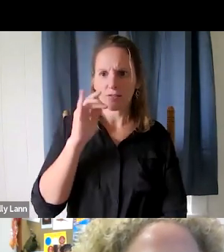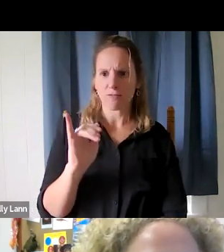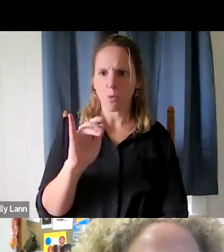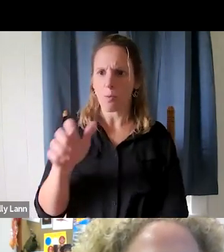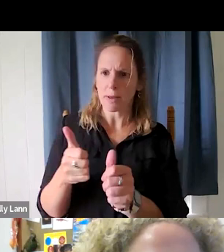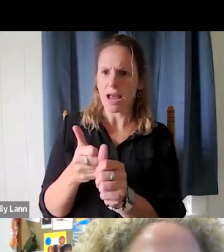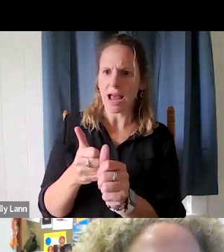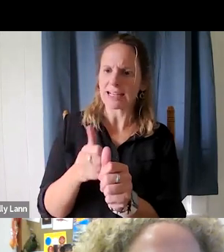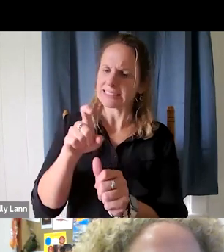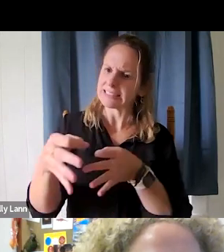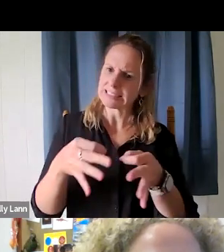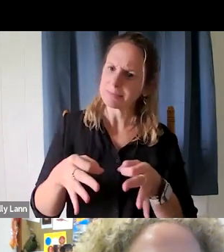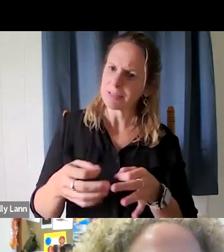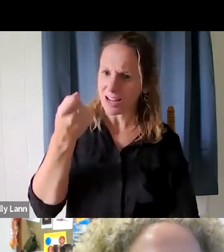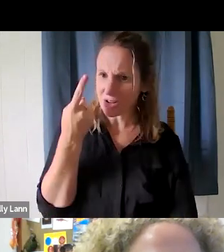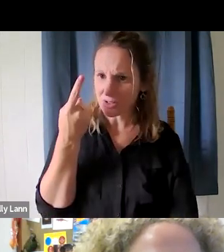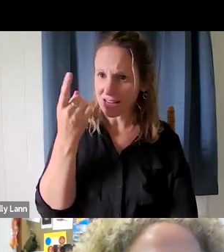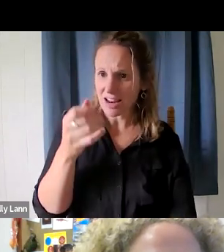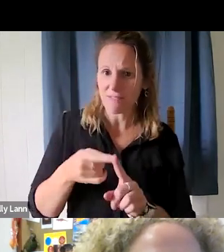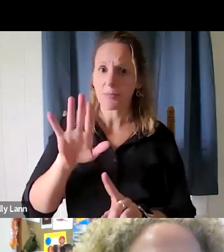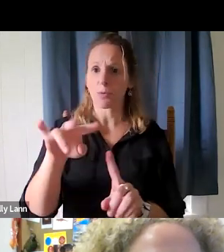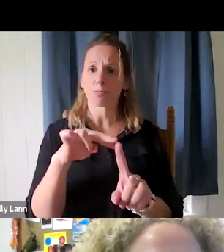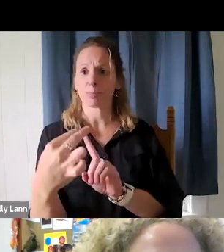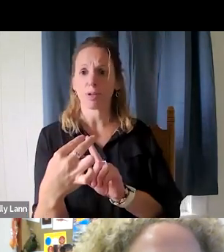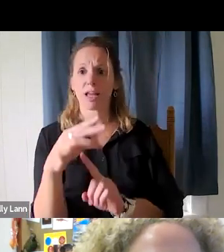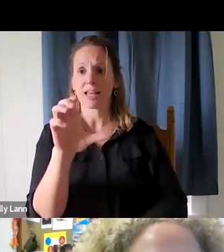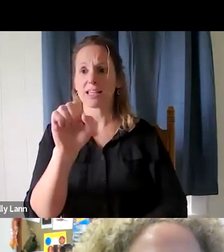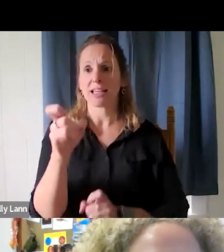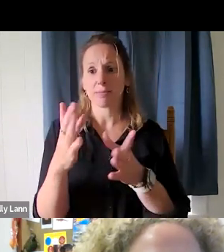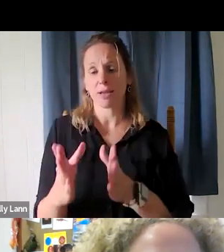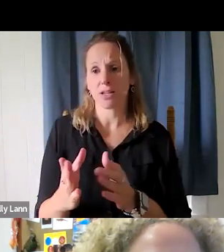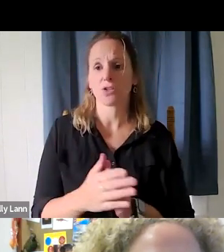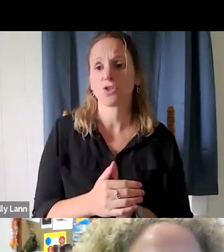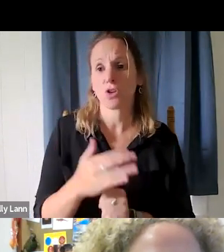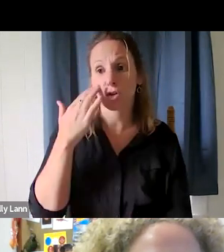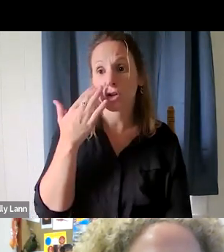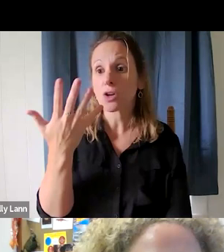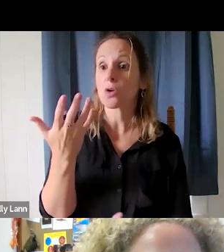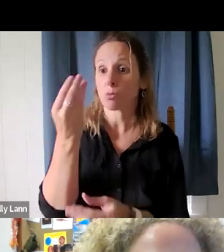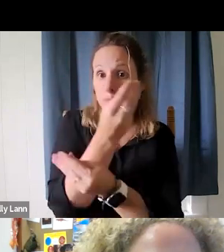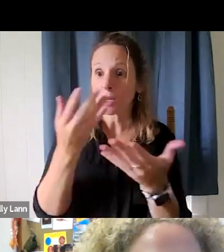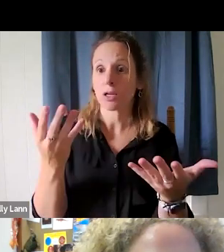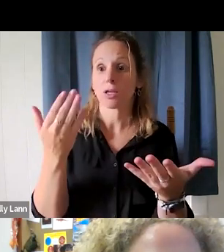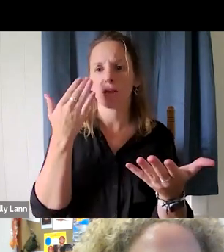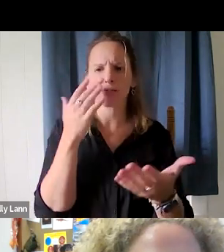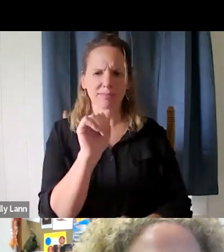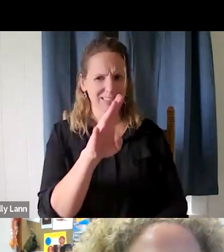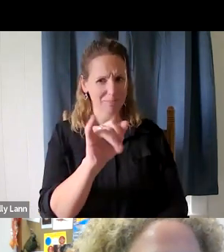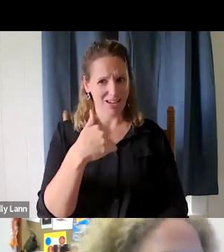to explain this and understand it from your perspective as a case manager. You know, do you wanna share, I don't know, Amanda, any experiences